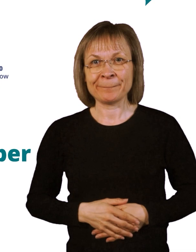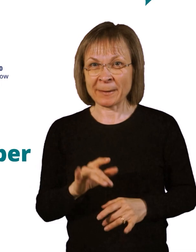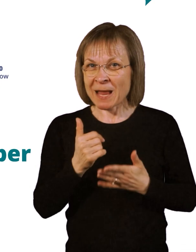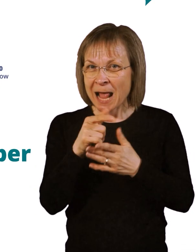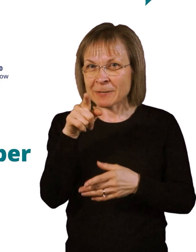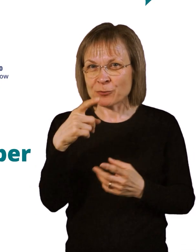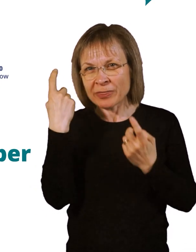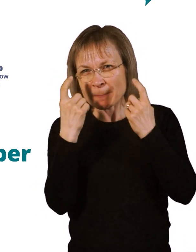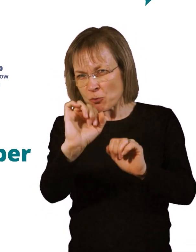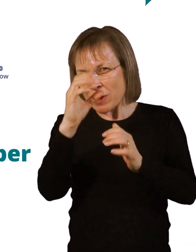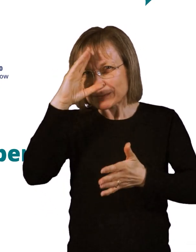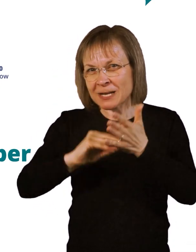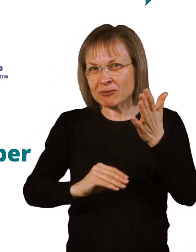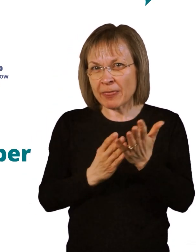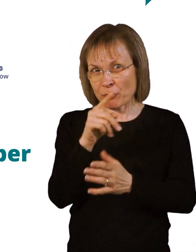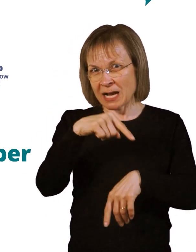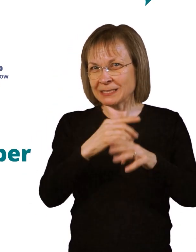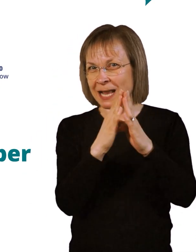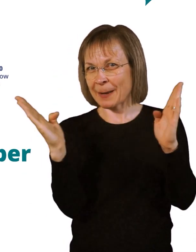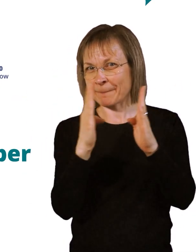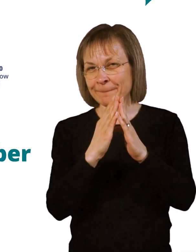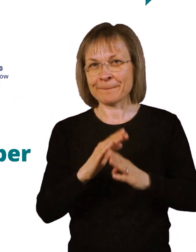This might help you to think about your own experiences during this time.